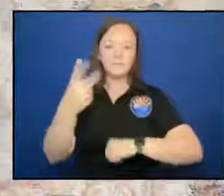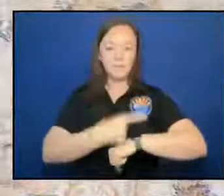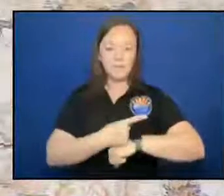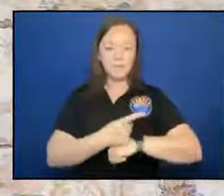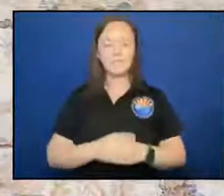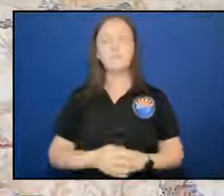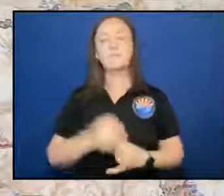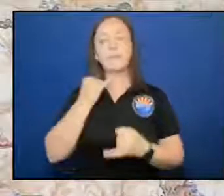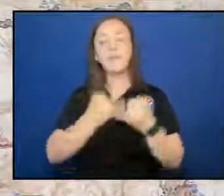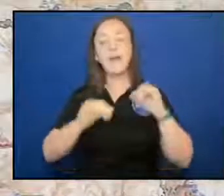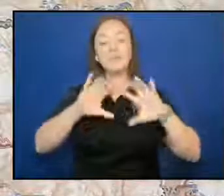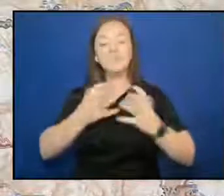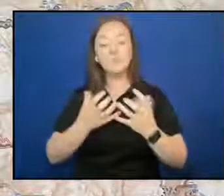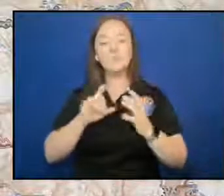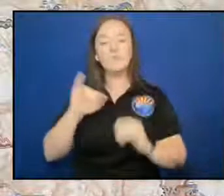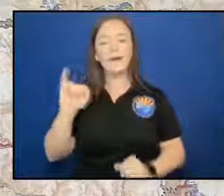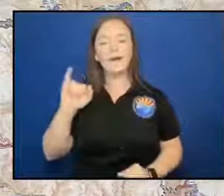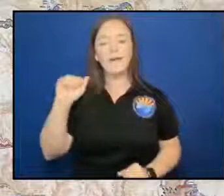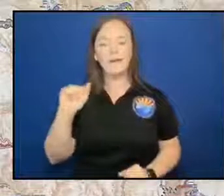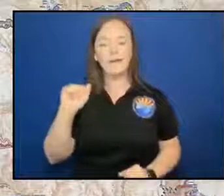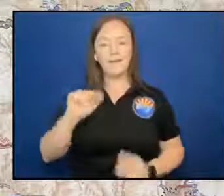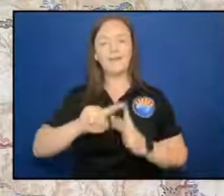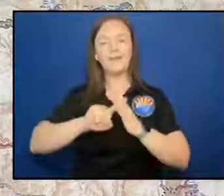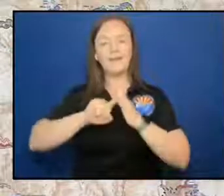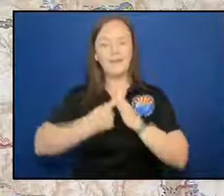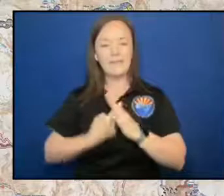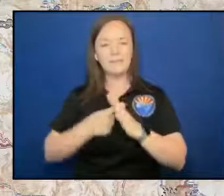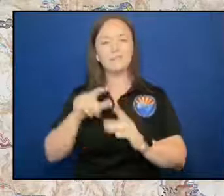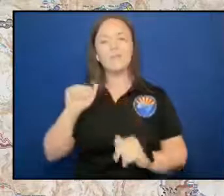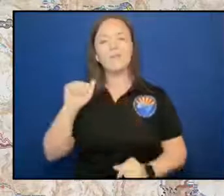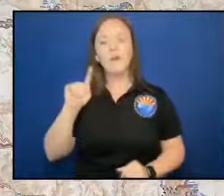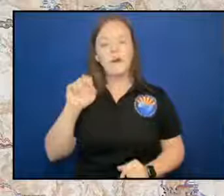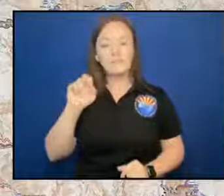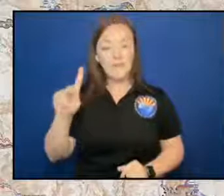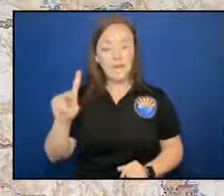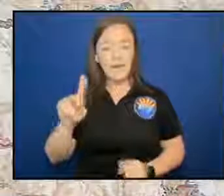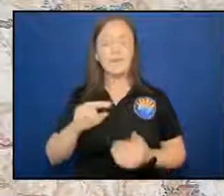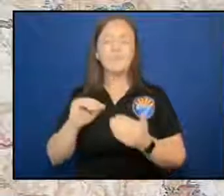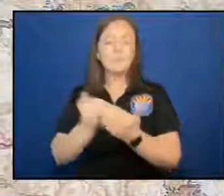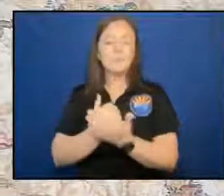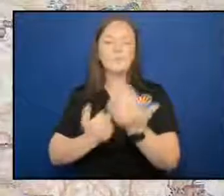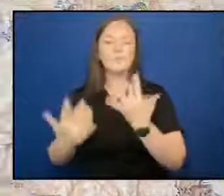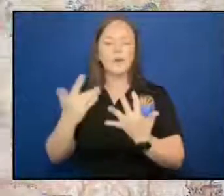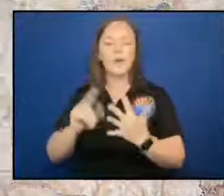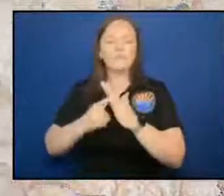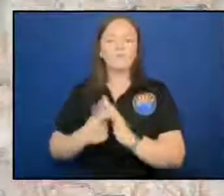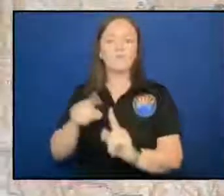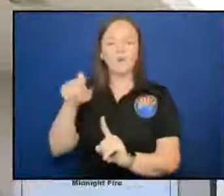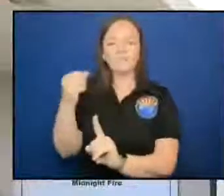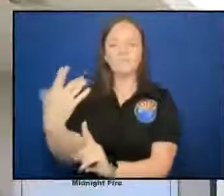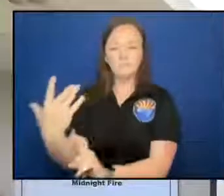TICKER ON THE BOTTOM, AND WE ARE CURRENTLY AT 341,471 ACRES. WE ARE STILL AT 72%